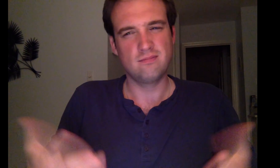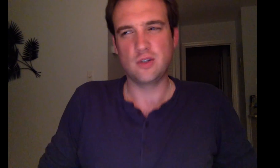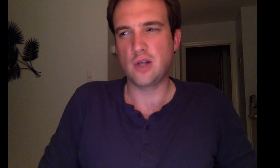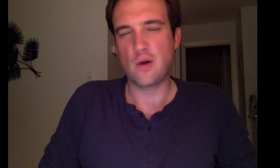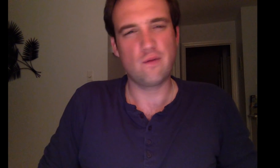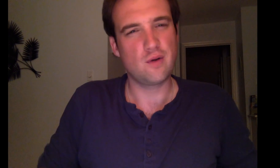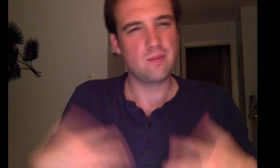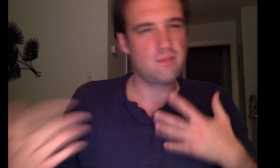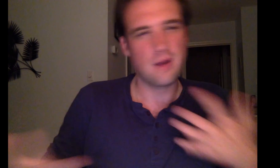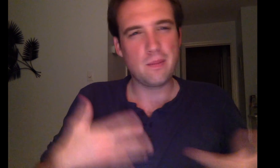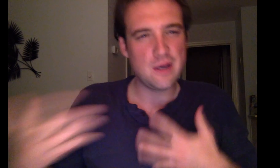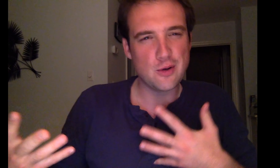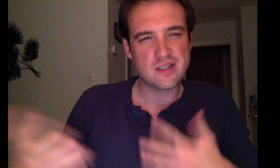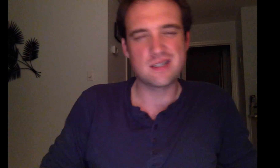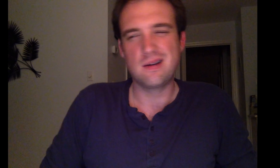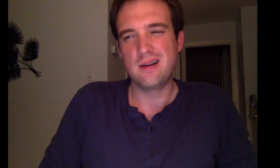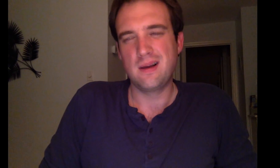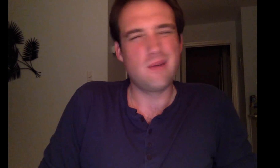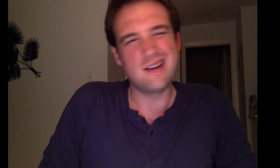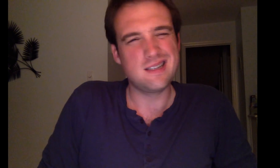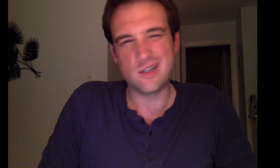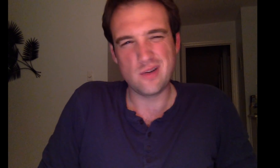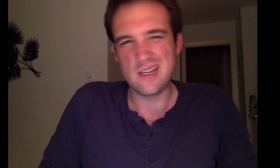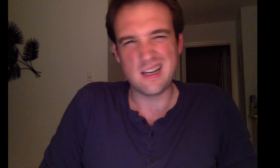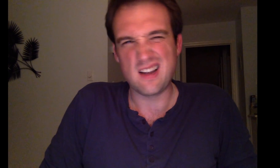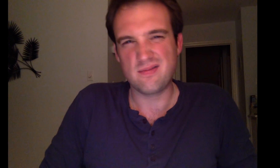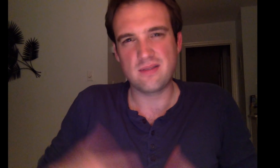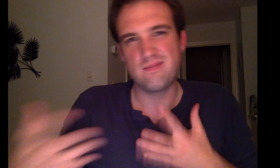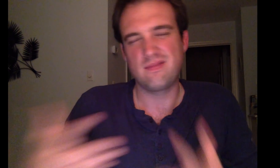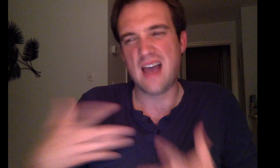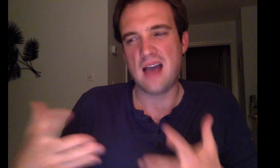you know, from my peers, but I didn't really get that.